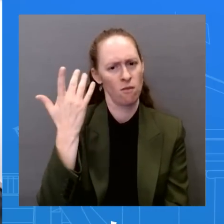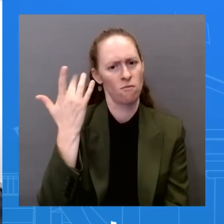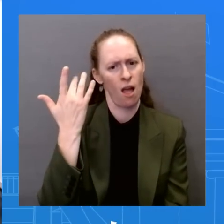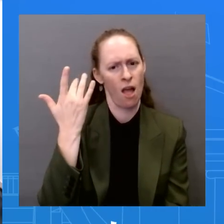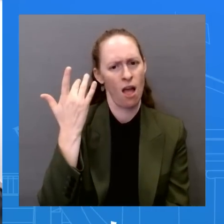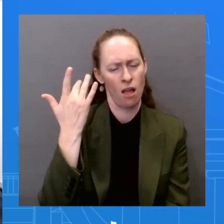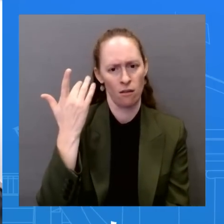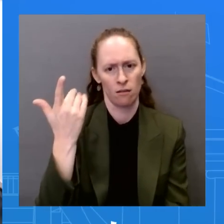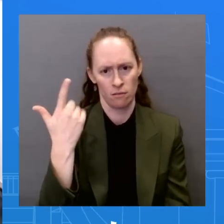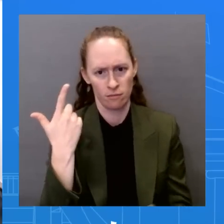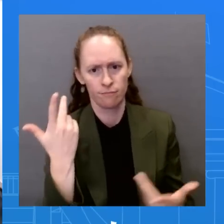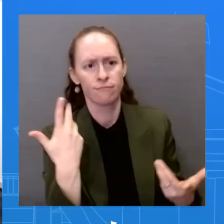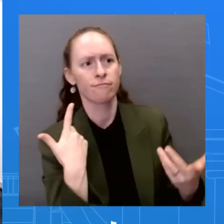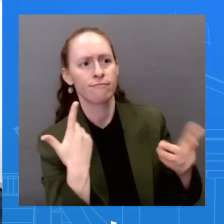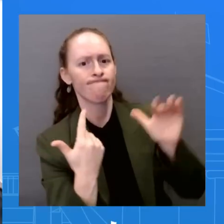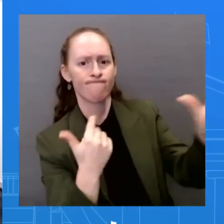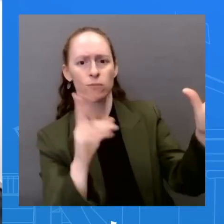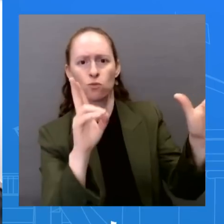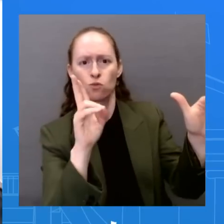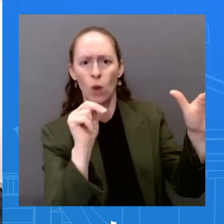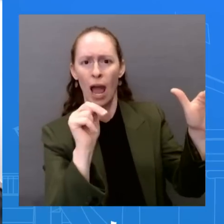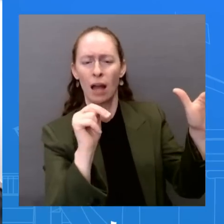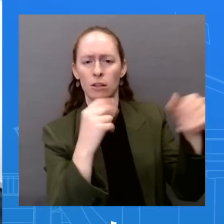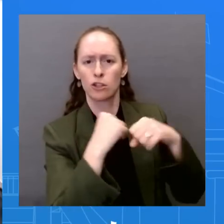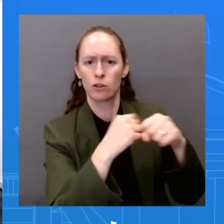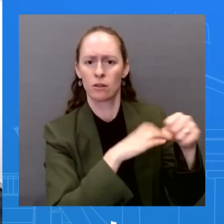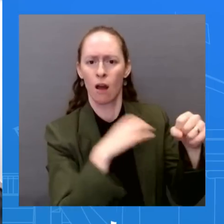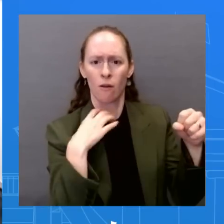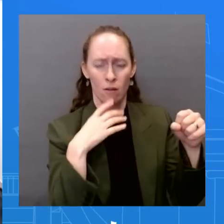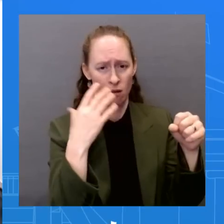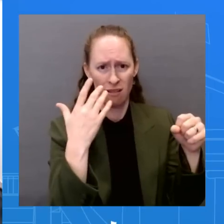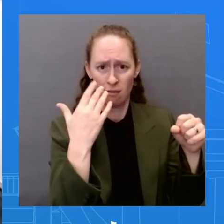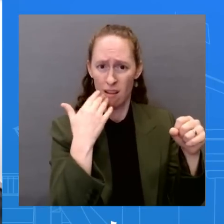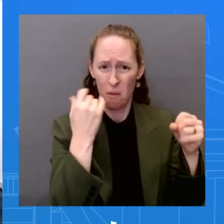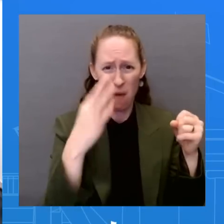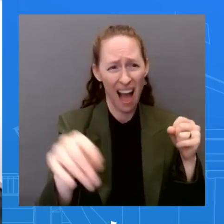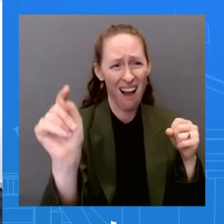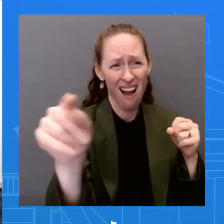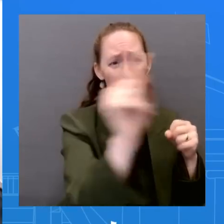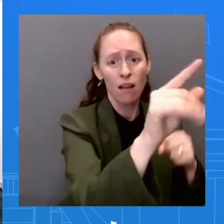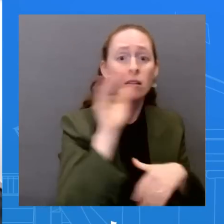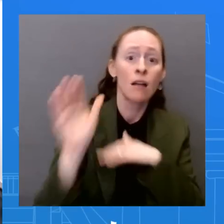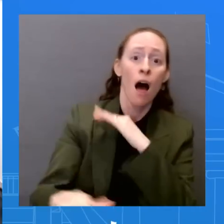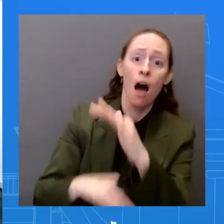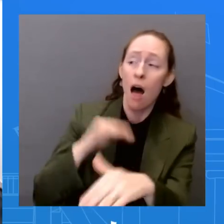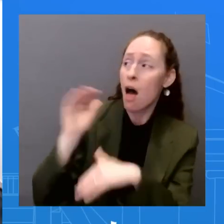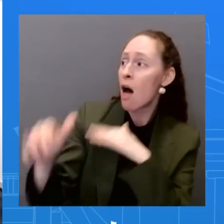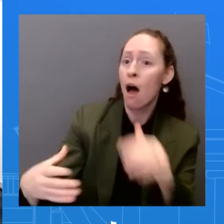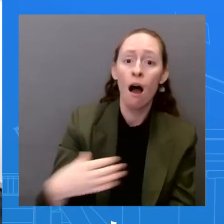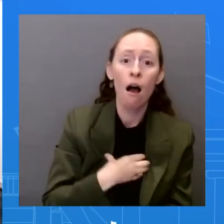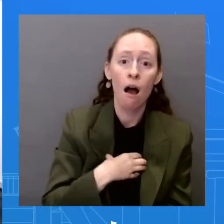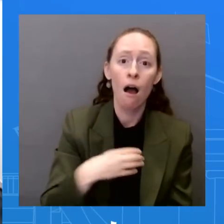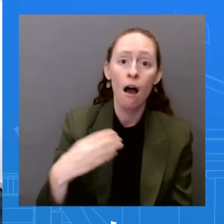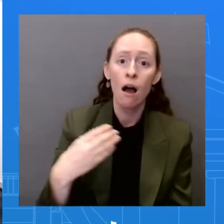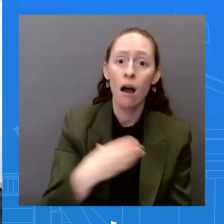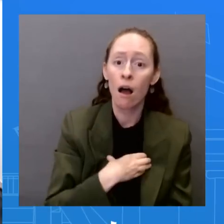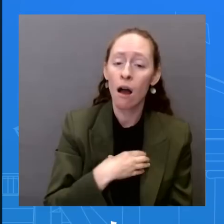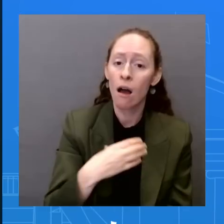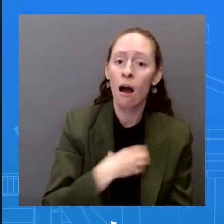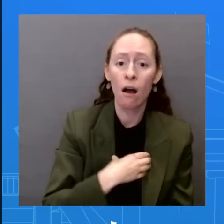I believe Secretary Antony Blinken has also spoken about it since July. So, I'm just wondering about the timing of it.